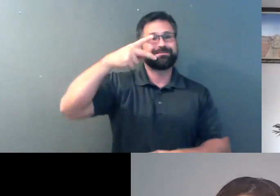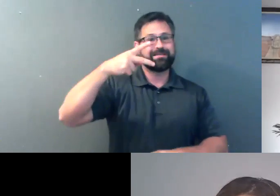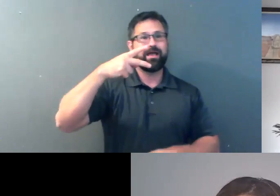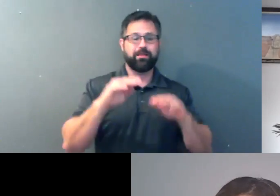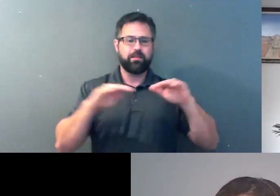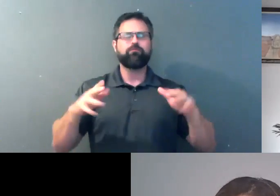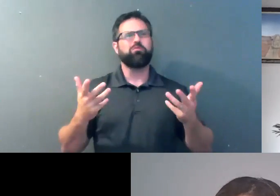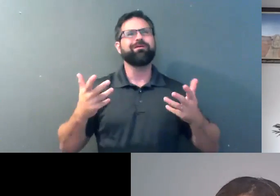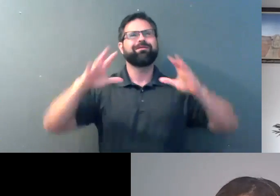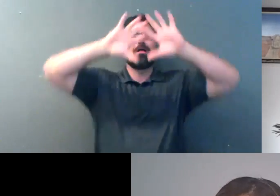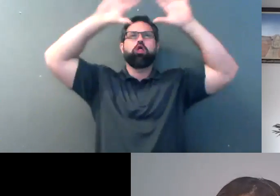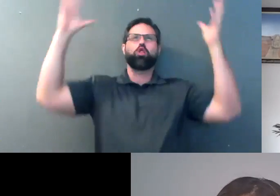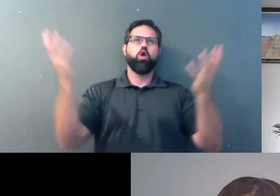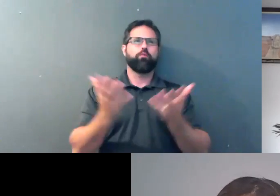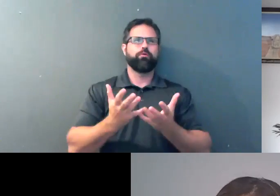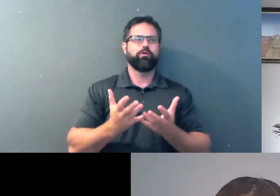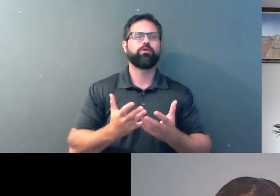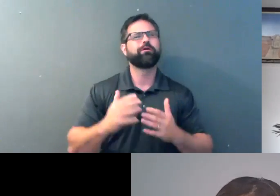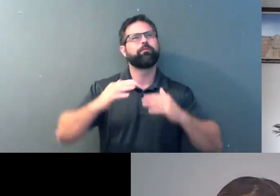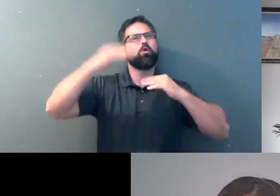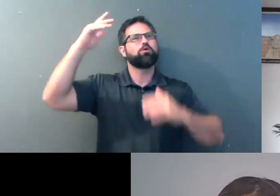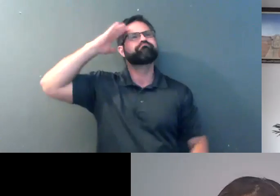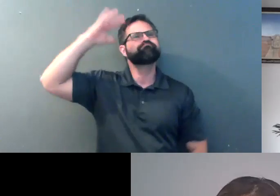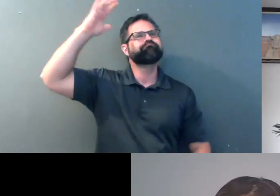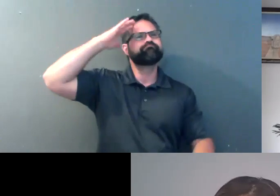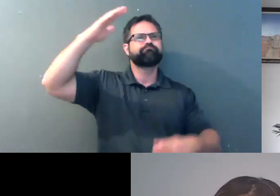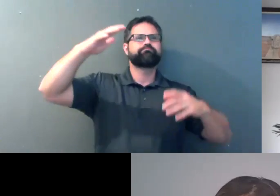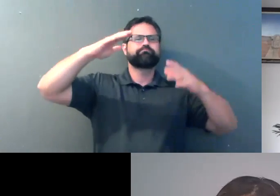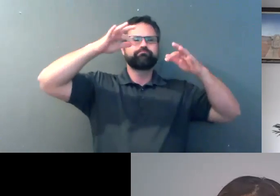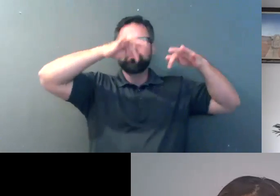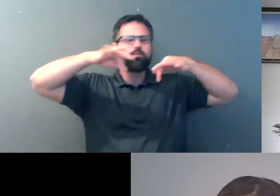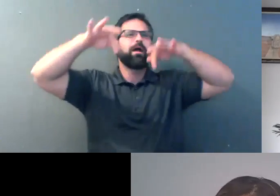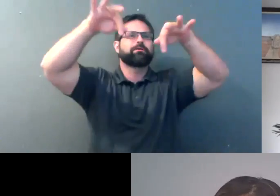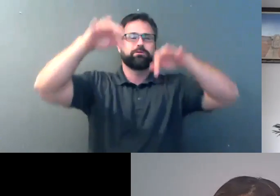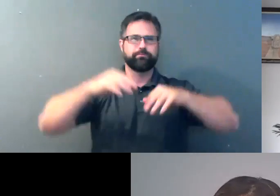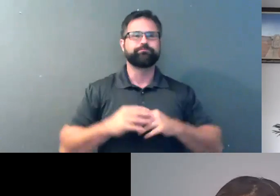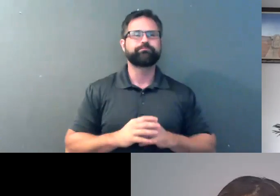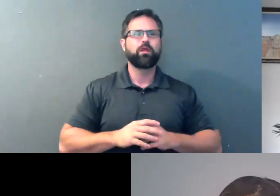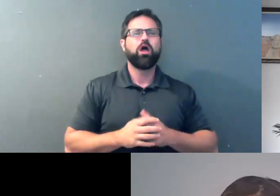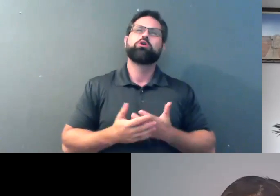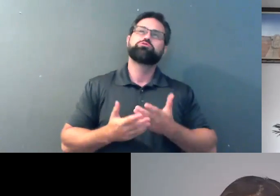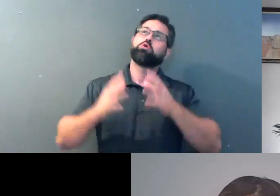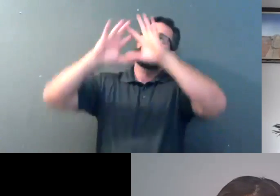work stream is focused on inputting into global humanitarian processes to ensure that disability